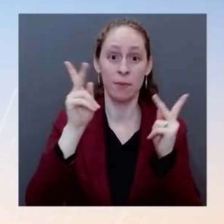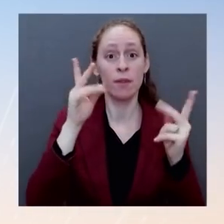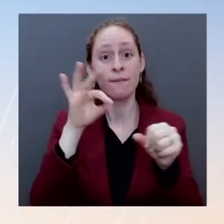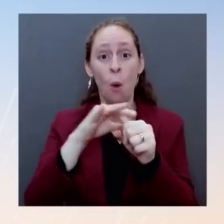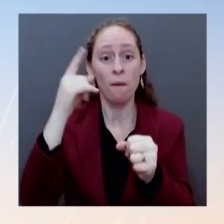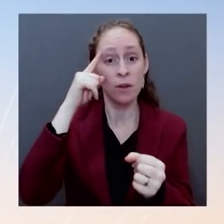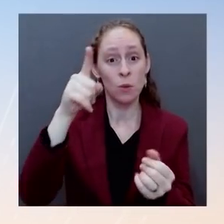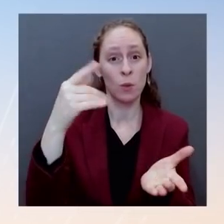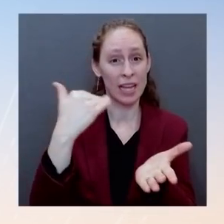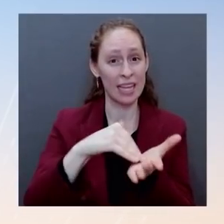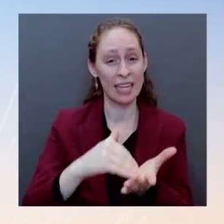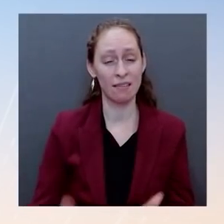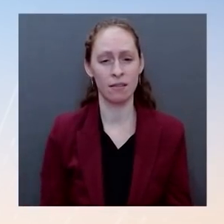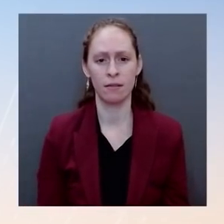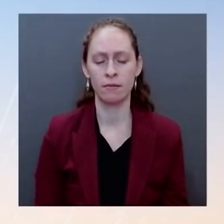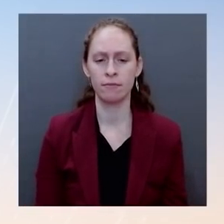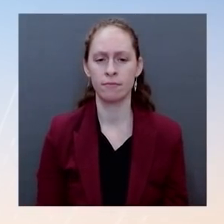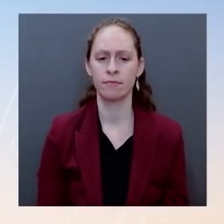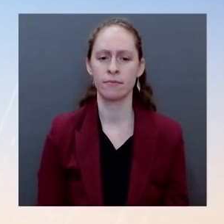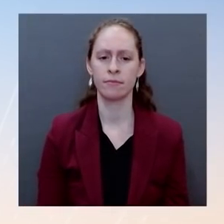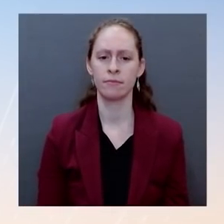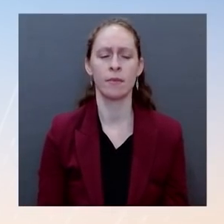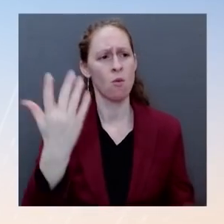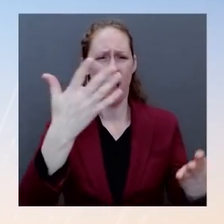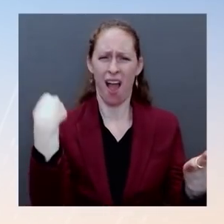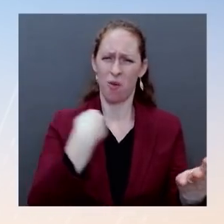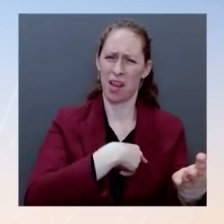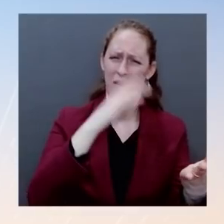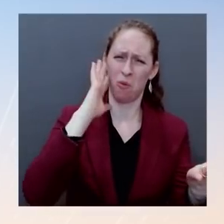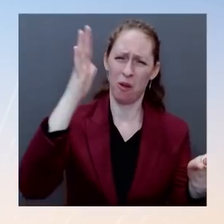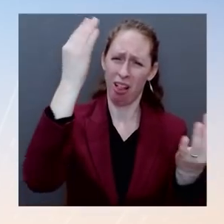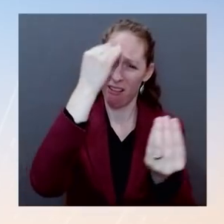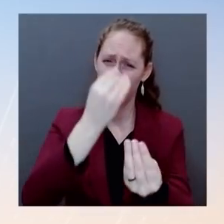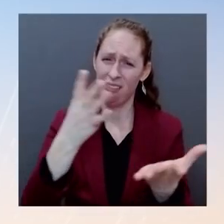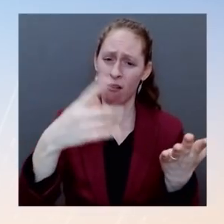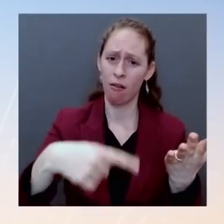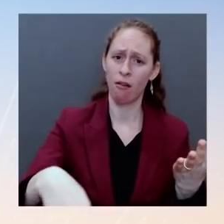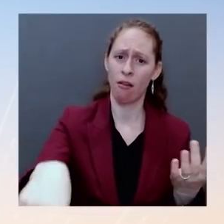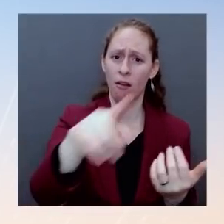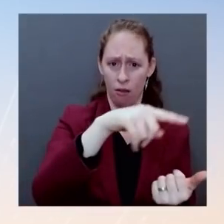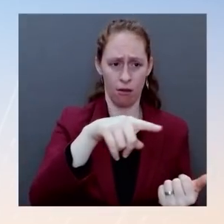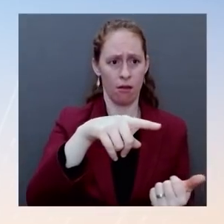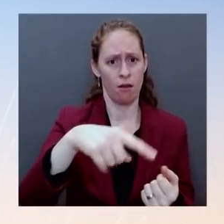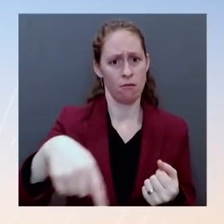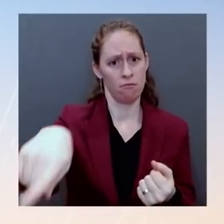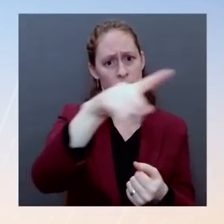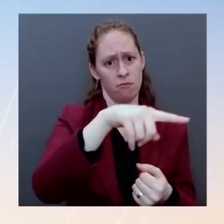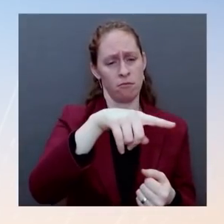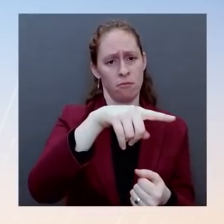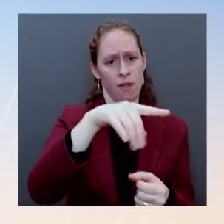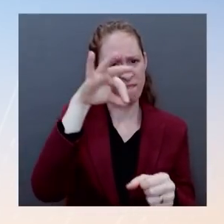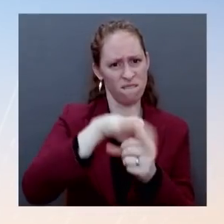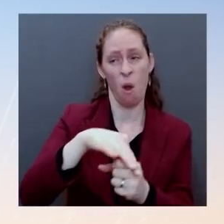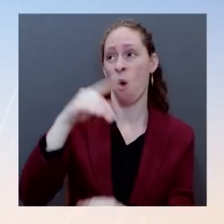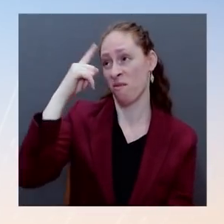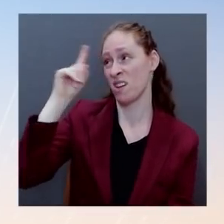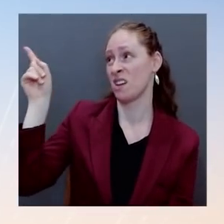elected the President to do hard things and to fight for hard things, including fighting for issues that may feel like an uphill battle